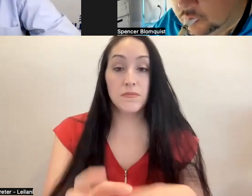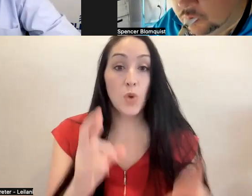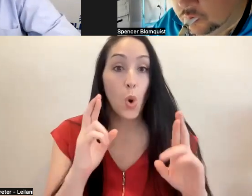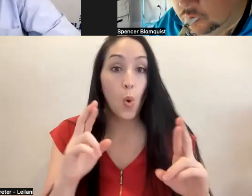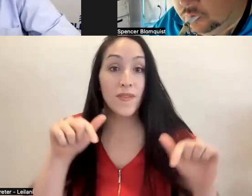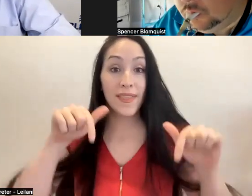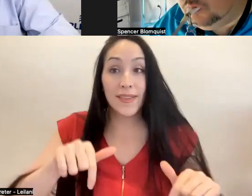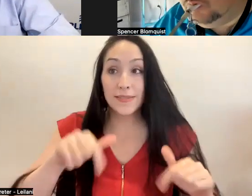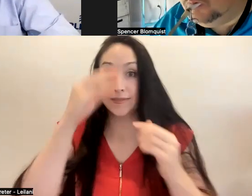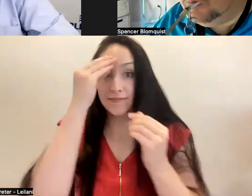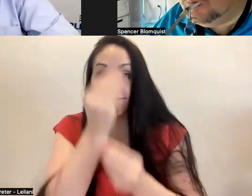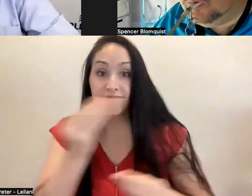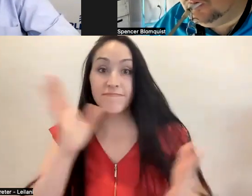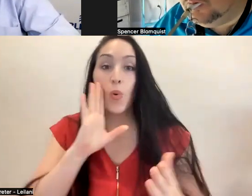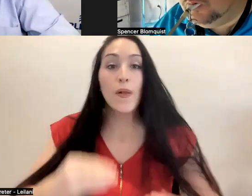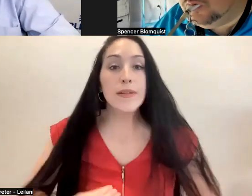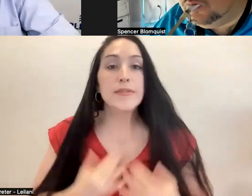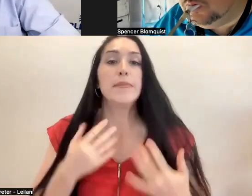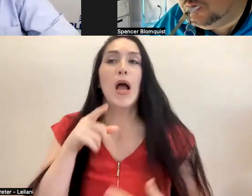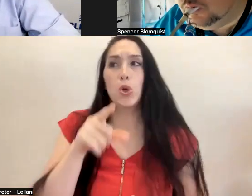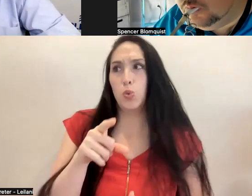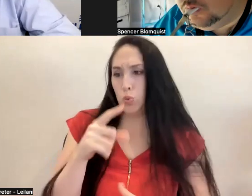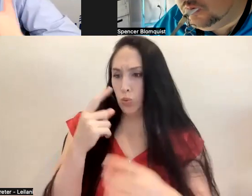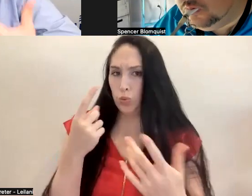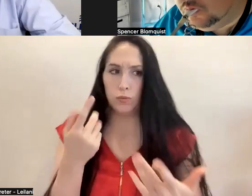11:18:01 How can enable account be part of your financial goals?